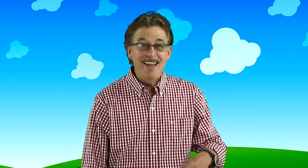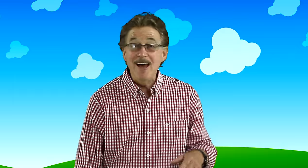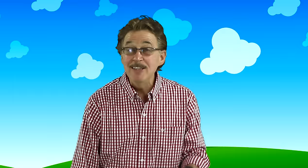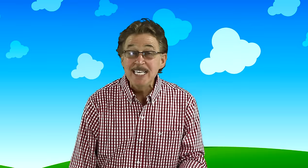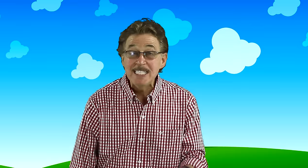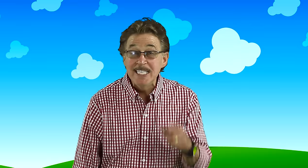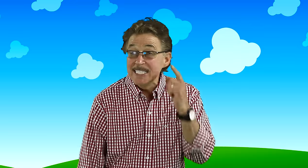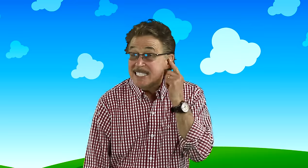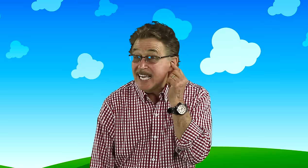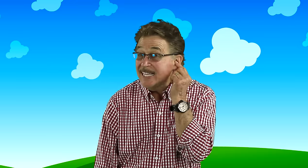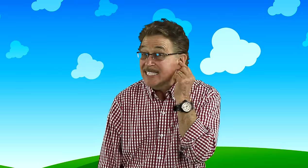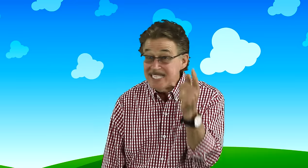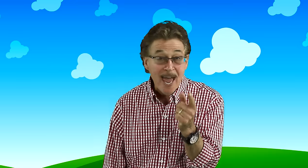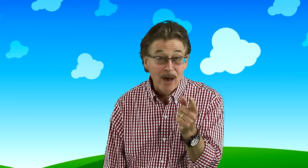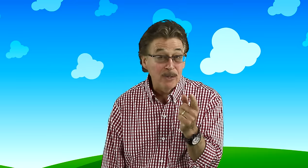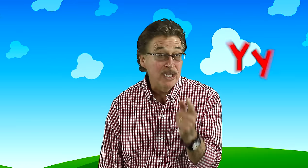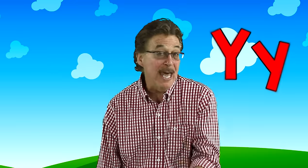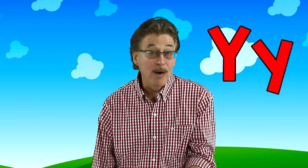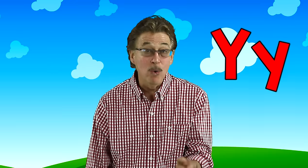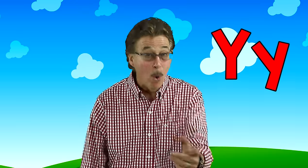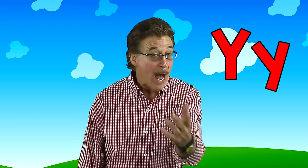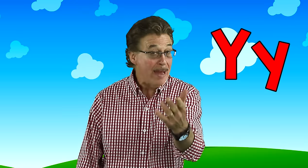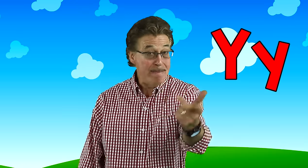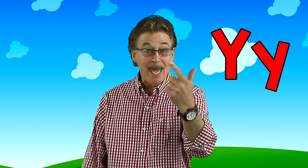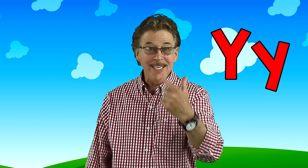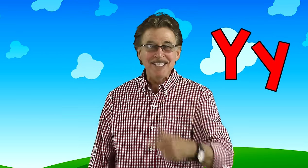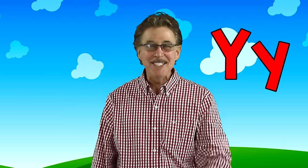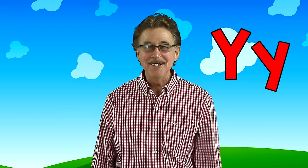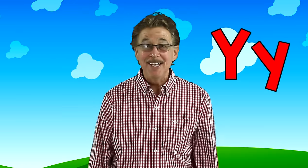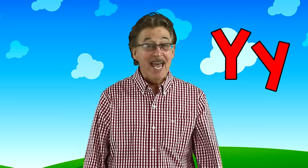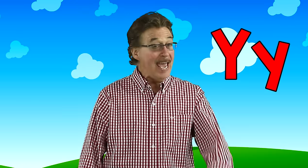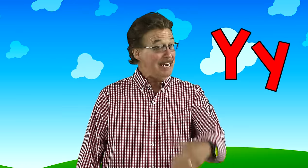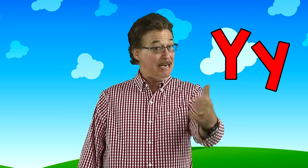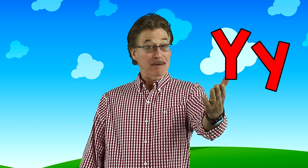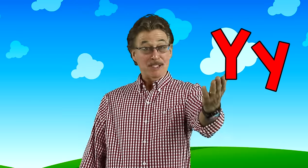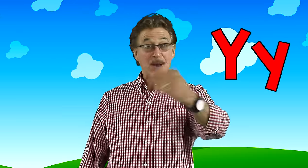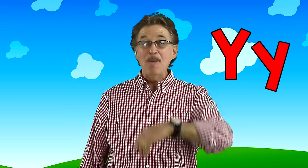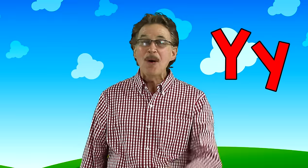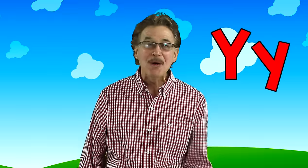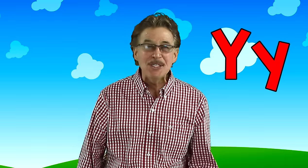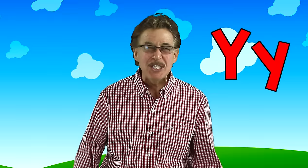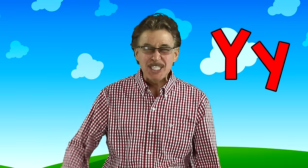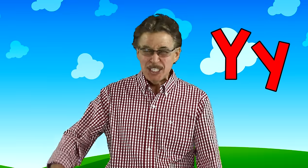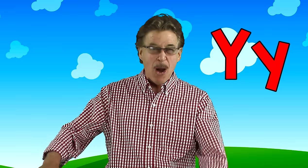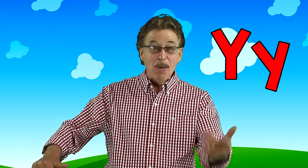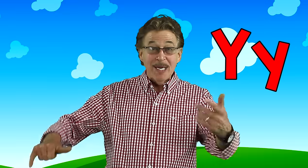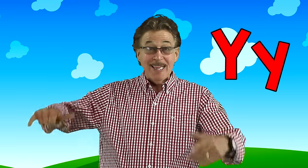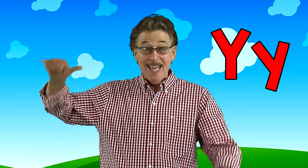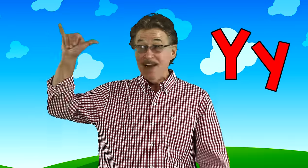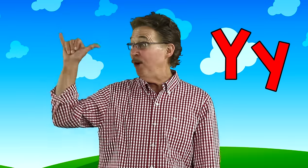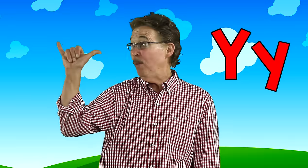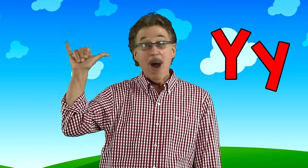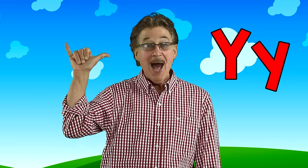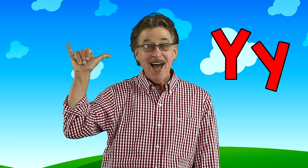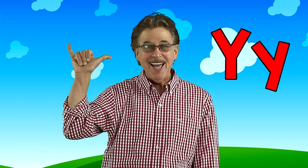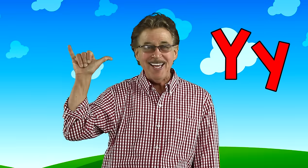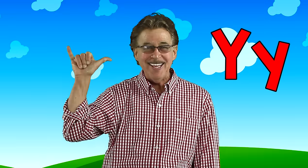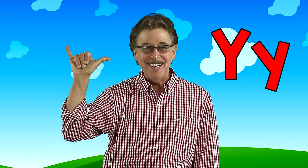Now listen and say the sound letter Y makes And here are some words that start with letter Y